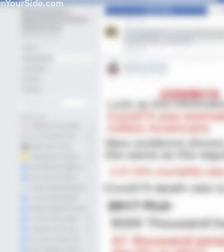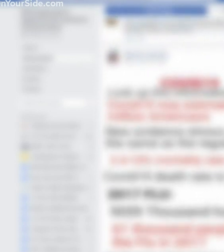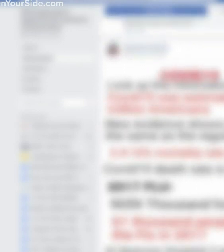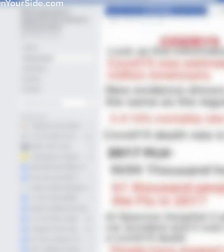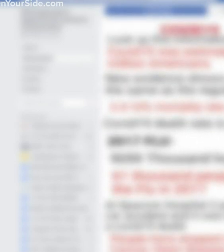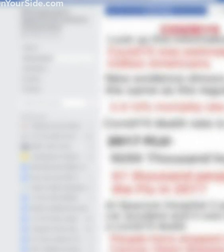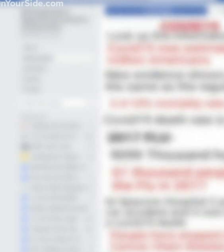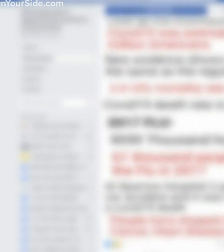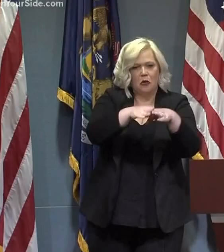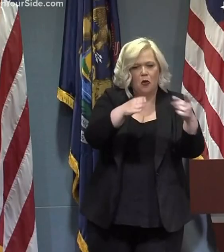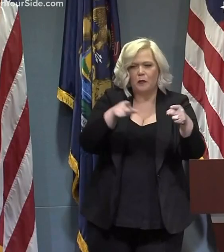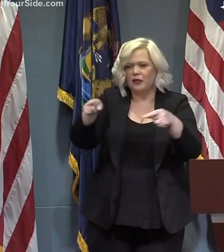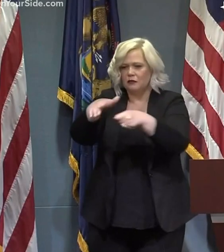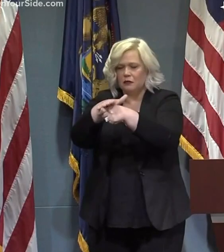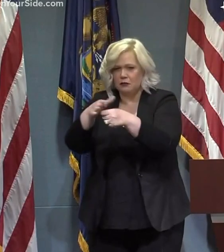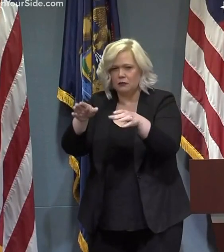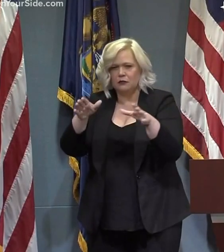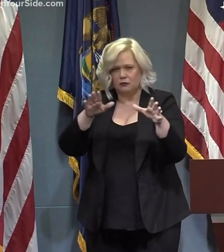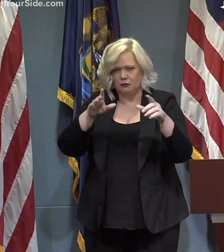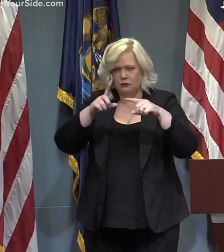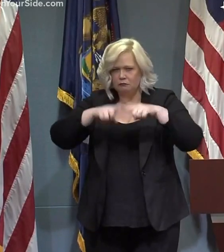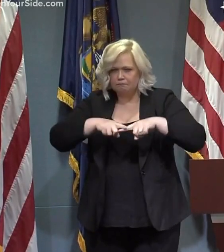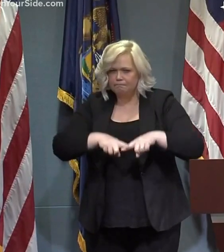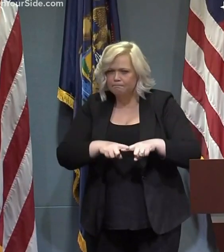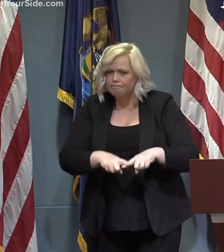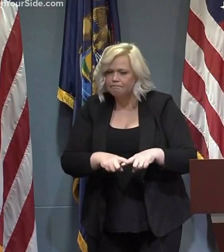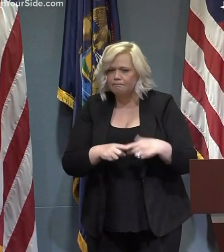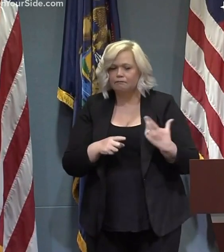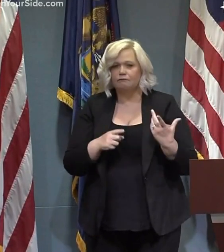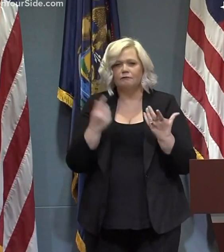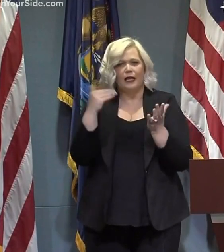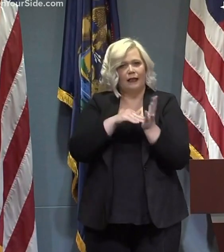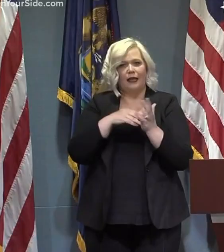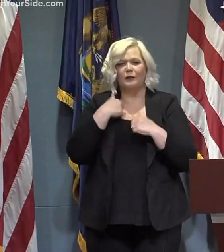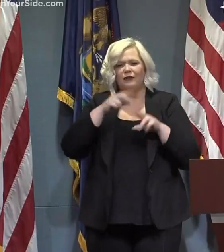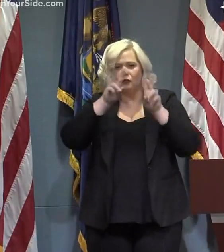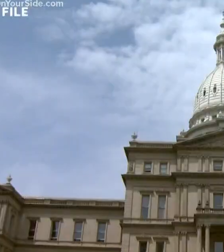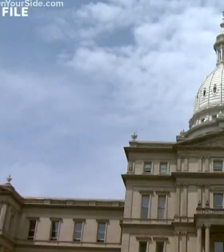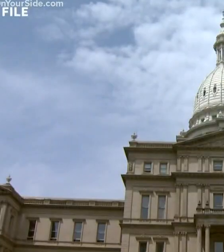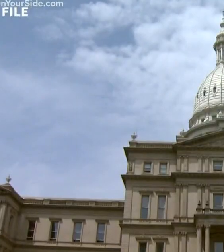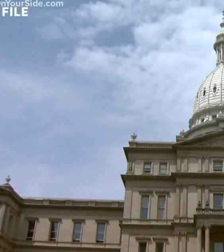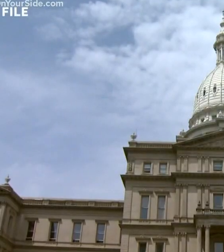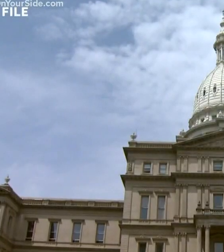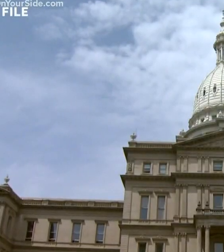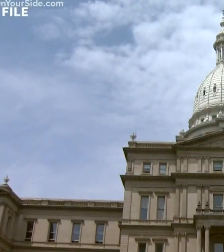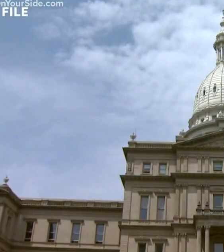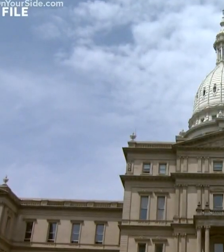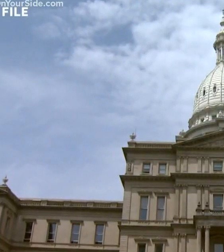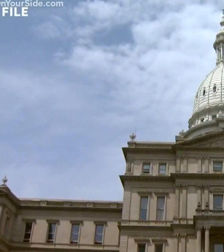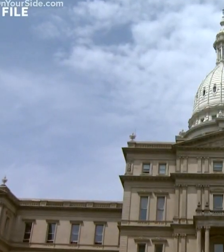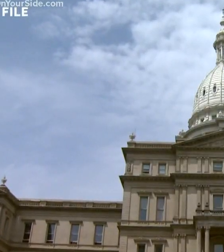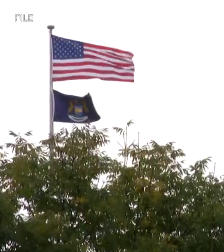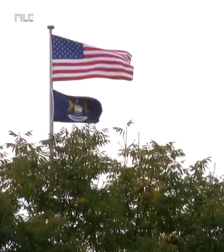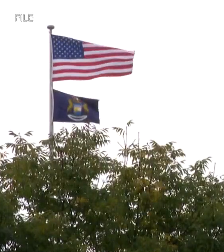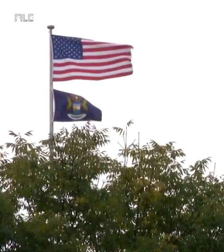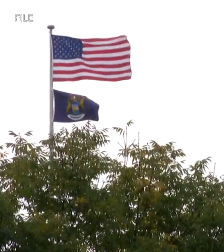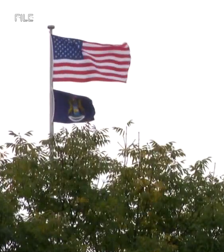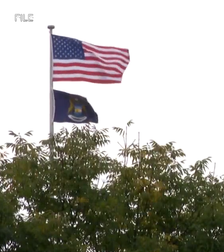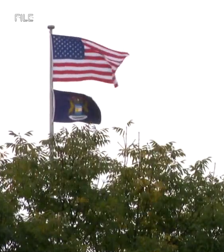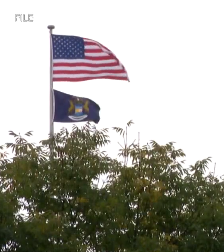SOCIALDISTAN4@CING 4@ORDERED TH METRO TIMES REPORTS THAT THE EMERGENCE OF SOCIALDISTAN4@CING 4@ORDERED TH METRO TIMES REPORTS THAT THE EMERGENCE OF SEVERAL SOCIALDISTAN4@CING 4@ORDERED TH METRO TIMES REPORTS THAT THE EMERGENCE OF SEVERAL FACEBOOK METRO TIMES REPORTS THAT THE EMERGENCE OF SEVERAL FACEBOOK METRO TIMES REPORTS THAT THE EMERGENCE OF SEVERAL FACEBOOK GROUPS METRO TIMES REPORTS THAT THE EMERGENCE OF SEVERAL FACEBOOK GROUPS MOBILIZING METRO TIMES REPORTS THAT THE EMERGENCE OF SEVERAL FACEBOOK GROUPS MOBILIZING AHMAUD EMERGENCE OF SEVERAL FACEBOOK GROUPS MOBILIZING AHMAUD EMERGENCE OF SEVERAL FACEBOOK GROUPS MOBILIZING AHMAUD RALLIES EMERGENCE OF SEVERAL FACEBOOK GROUPS MOBILIZING AHMAUD RALLIES AND EMERGENCE OF SEVERAL FACEBOOK GROUPS MOBILIZING AHMAUD RALLIES AND MAKING EMERGENCE OF SEVERAL FACEBOOK GROUPS MOBILIZING AHMAUD RALLIES AND MAKING DEATH GROUPS MOBILIZING AHMAUD RALLIES AND MAKING DEATH GROUPS MOBILIZING AHMAUD RALLIES AND MAKING DEATH THREATS GROUPS MOBILIZING AHMAUD RALLIES AND MAKING DEATH THREATS AGAINST GROUPS MOBILIZING AHMAUD RALLIES AND MAKING DEATH THREATS AGAINST THE GROUPS MOBILIZING AHMAUD RALLIES AND MAKING DEATH THREATS AGAINST THE GOVERNOR RALLIES AND MAKING DEATH THREATS AGAINST THE GOVERNOR RALLIES AND MAKING DEATH THREATS AGAINST THE GOVERNOR DURING RALLIES AND MAKING DEATH THREATS AGAINST THE GOVERNOR DURING MONDAY'S